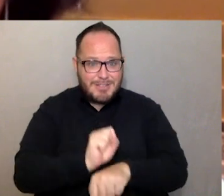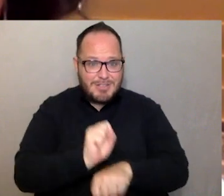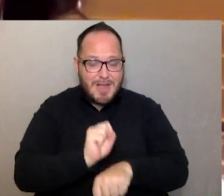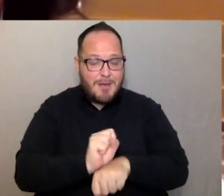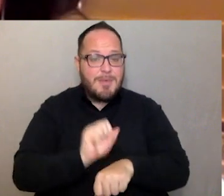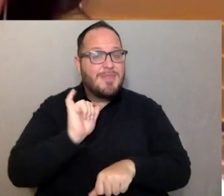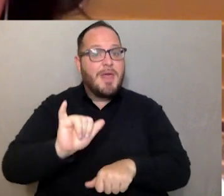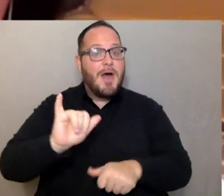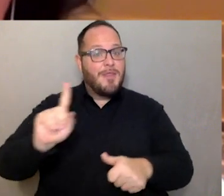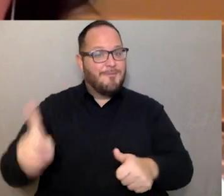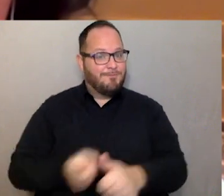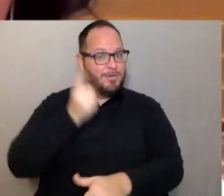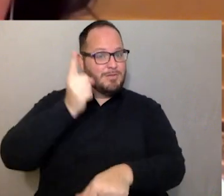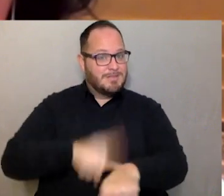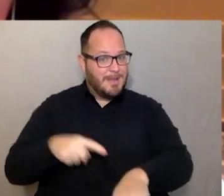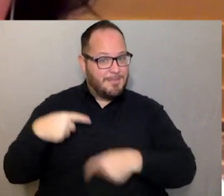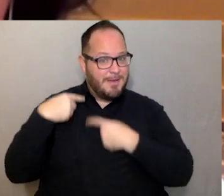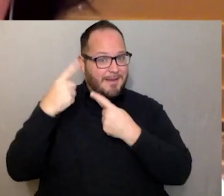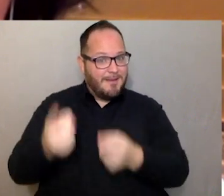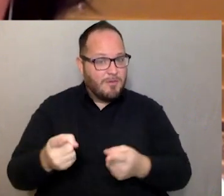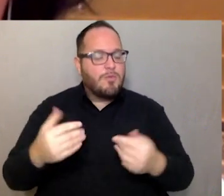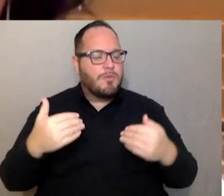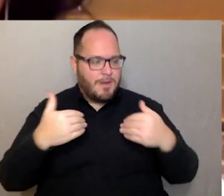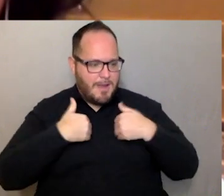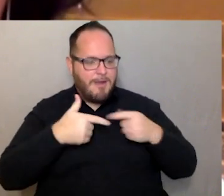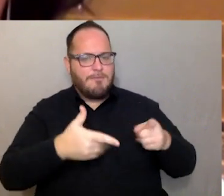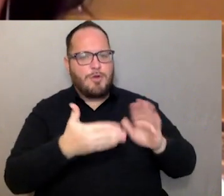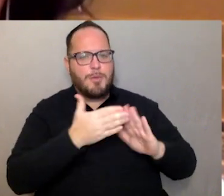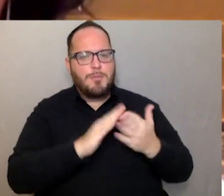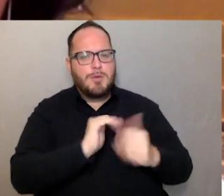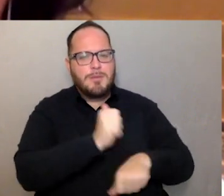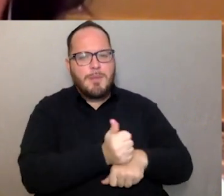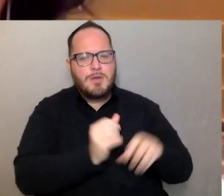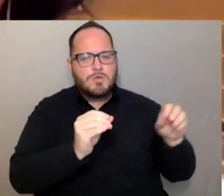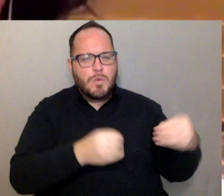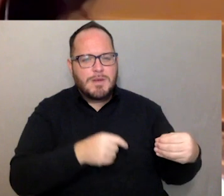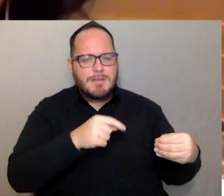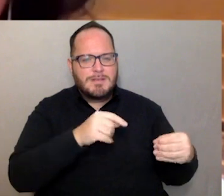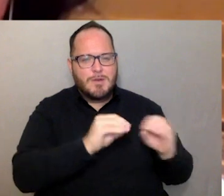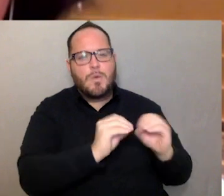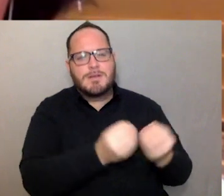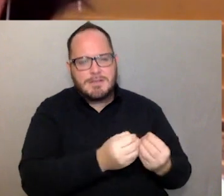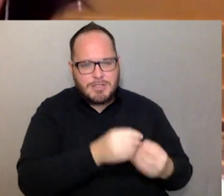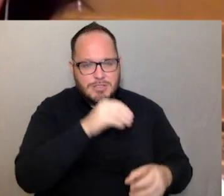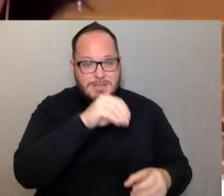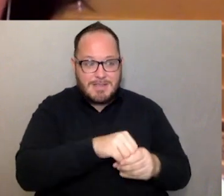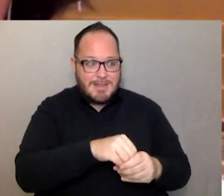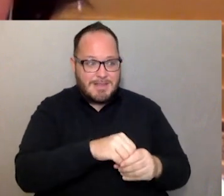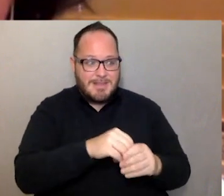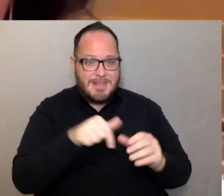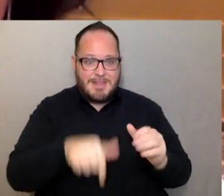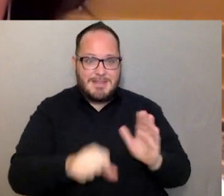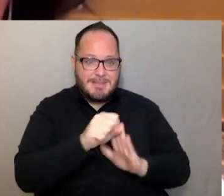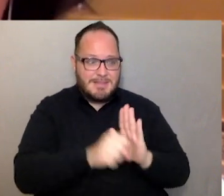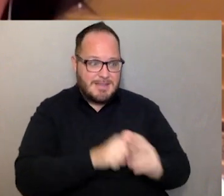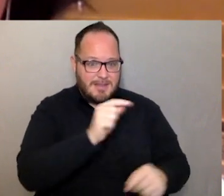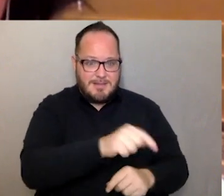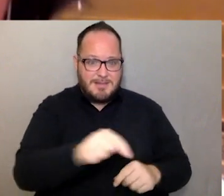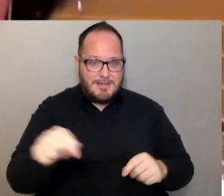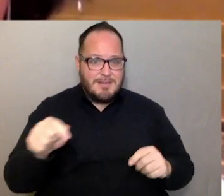THE FIRST TIME WHERE WE ACTUALLY HAD COMMUNITY-BASED ORGANIZATIONS THROUGHOUT THE STATE REACHING OUT TO OUR NEIGHBORS AND OUR -- AND FOLKS IN THE COMMUNITY WHO ARE TRUSTED